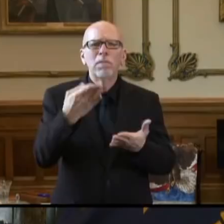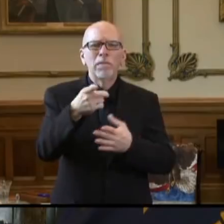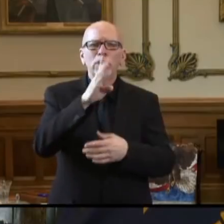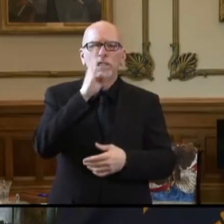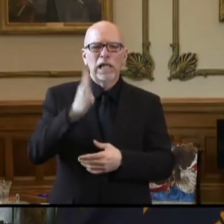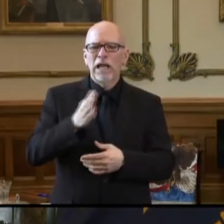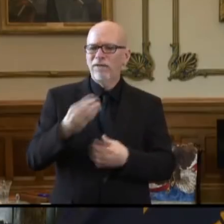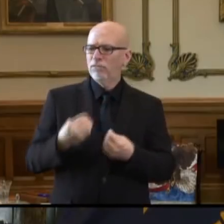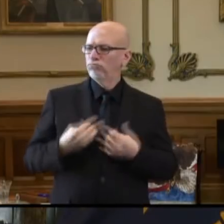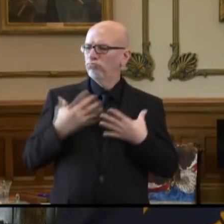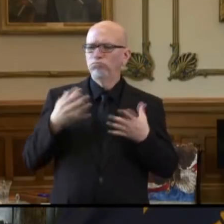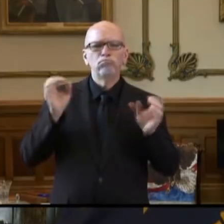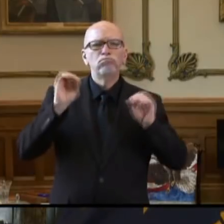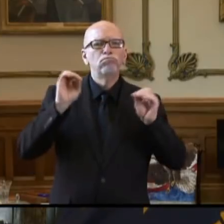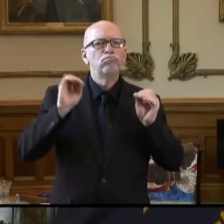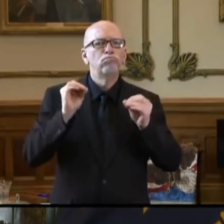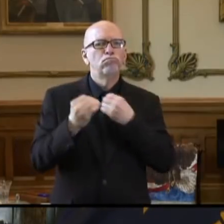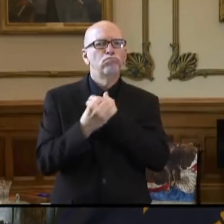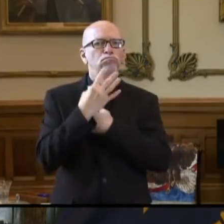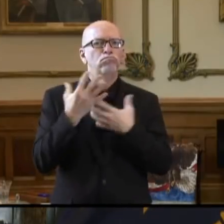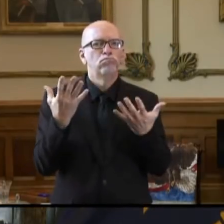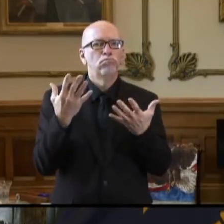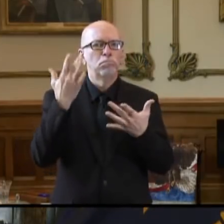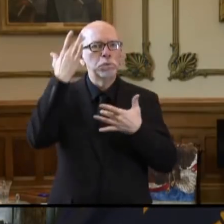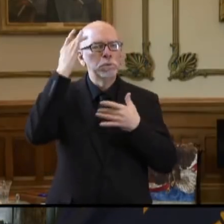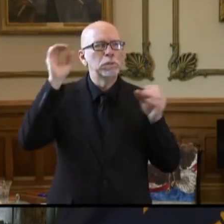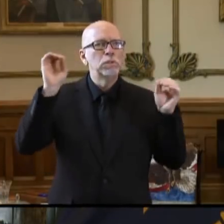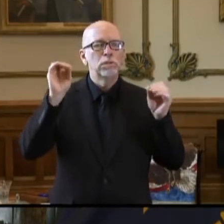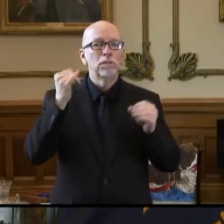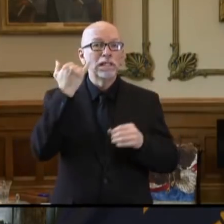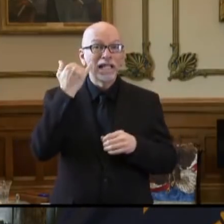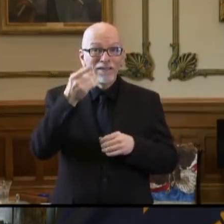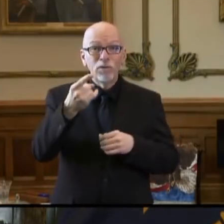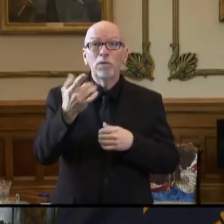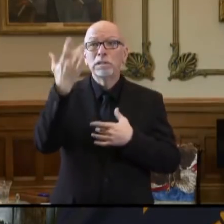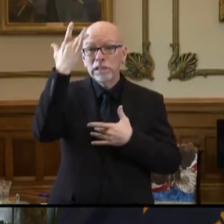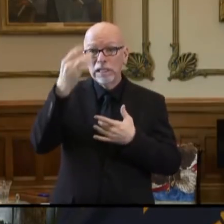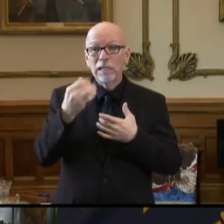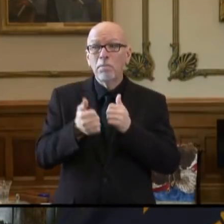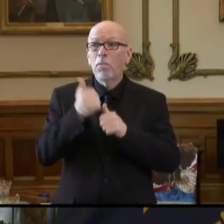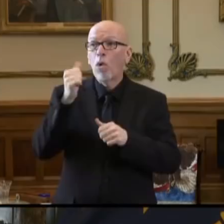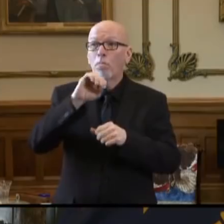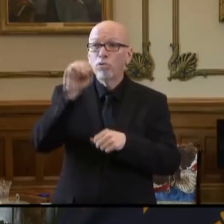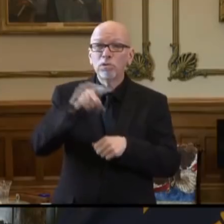EXPERIENCE ANY OF THE SICKNESS. YOU MAY NEVER BECOME INFECTED